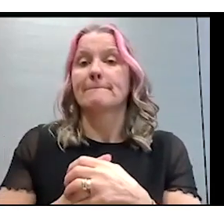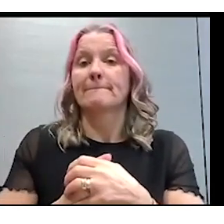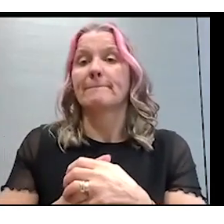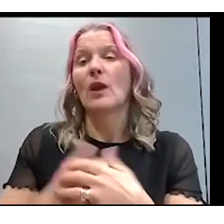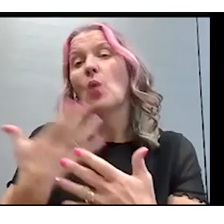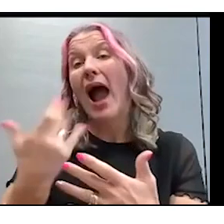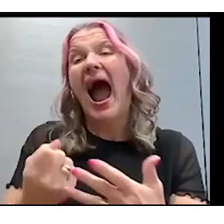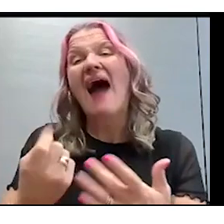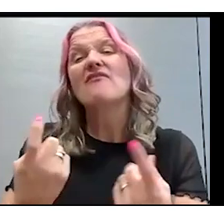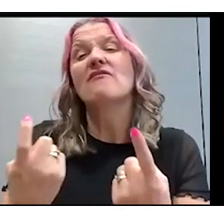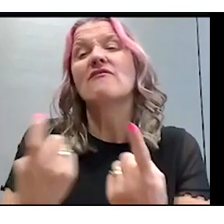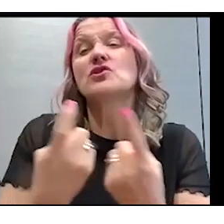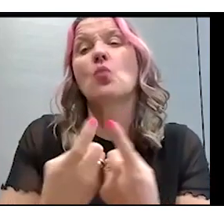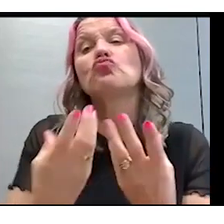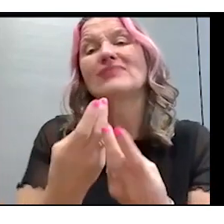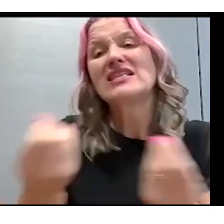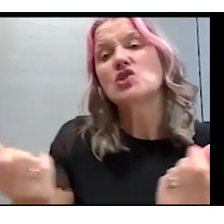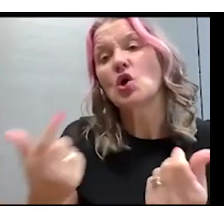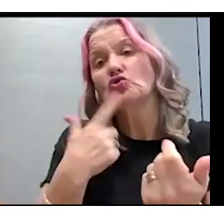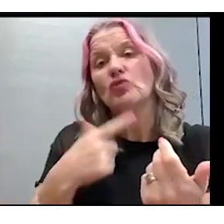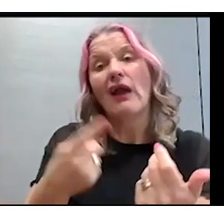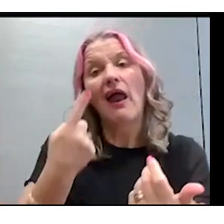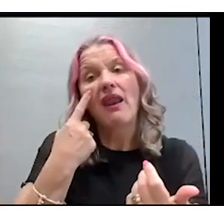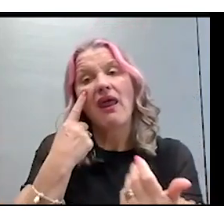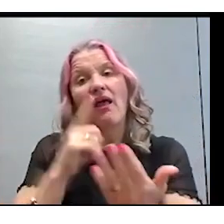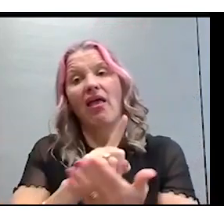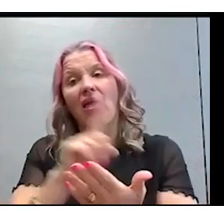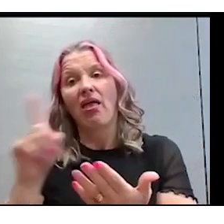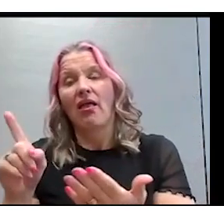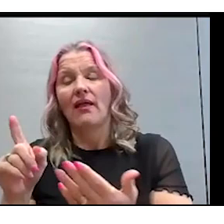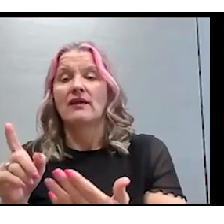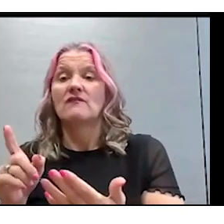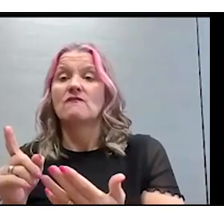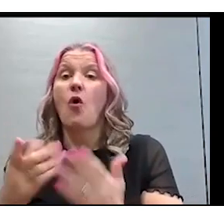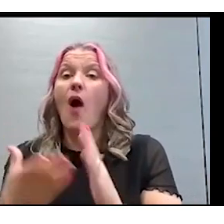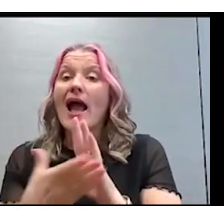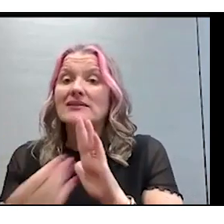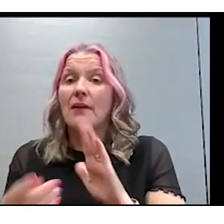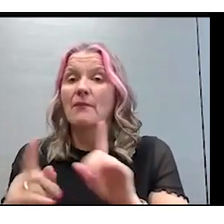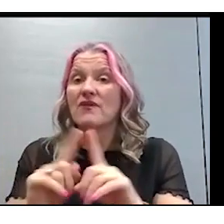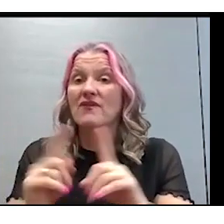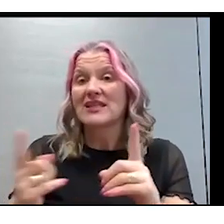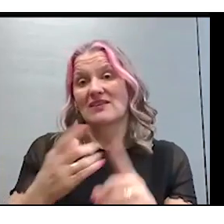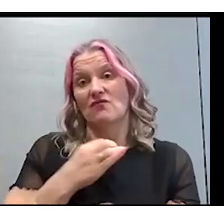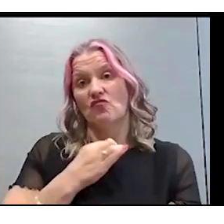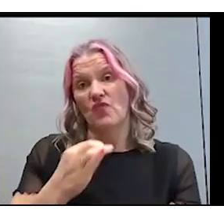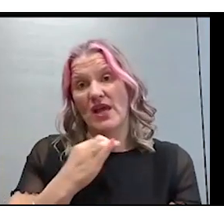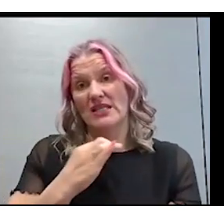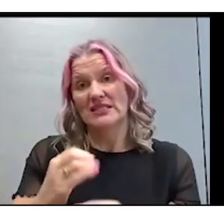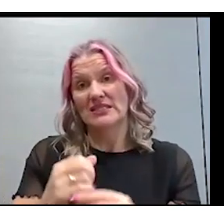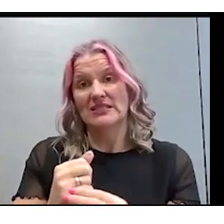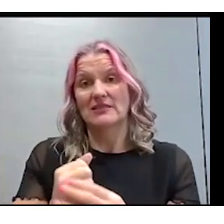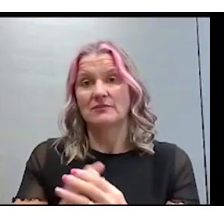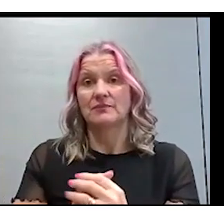can go into detail for with examples for each of the risks that I presented of just system messages